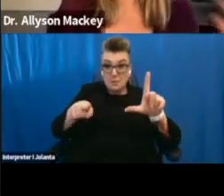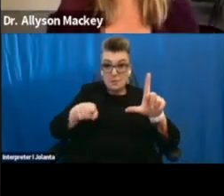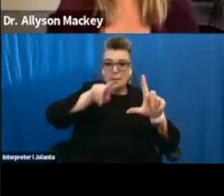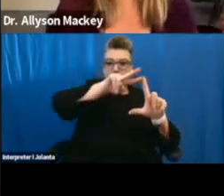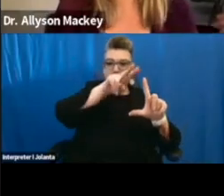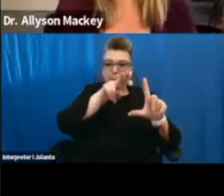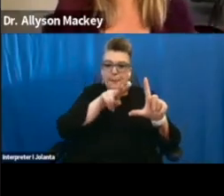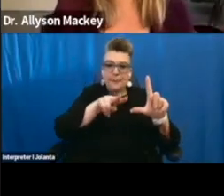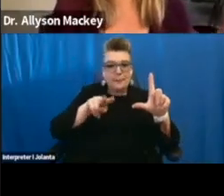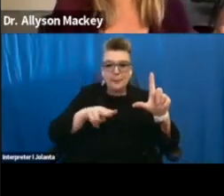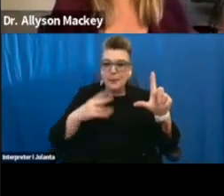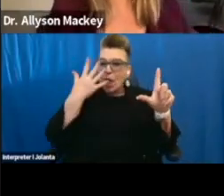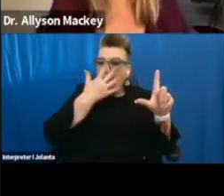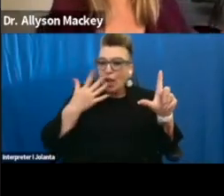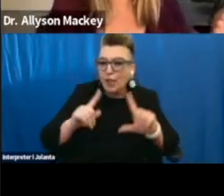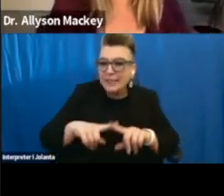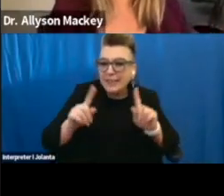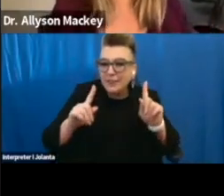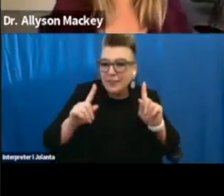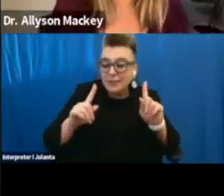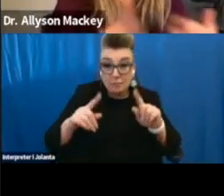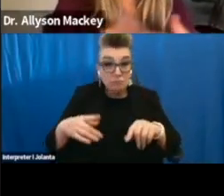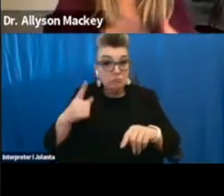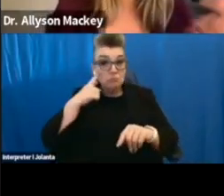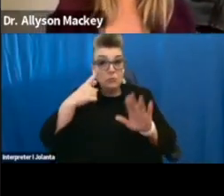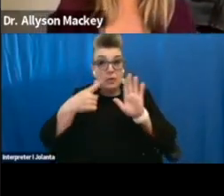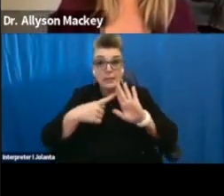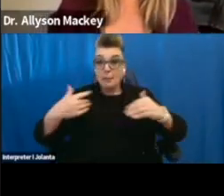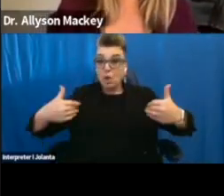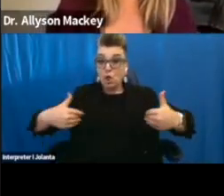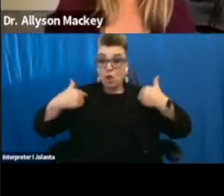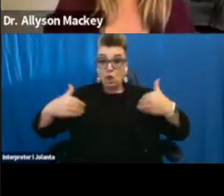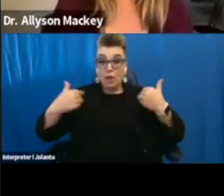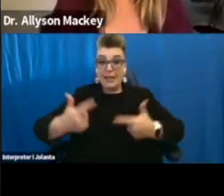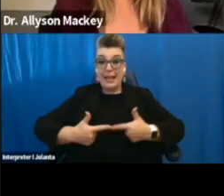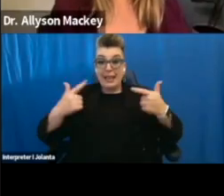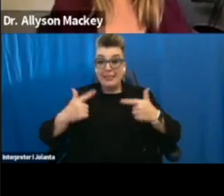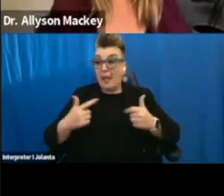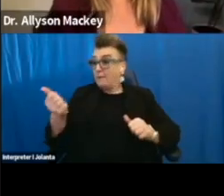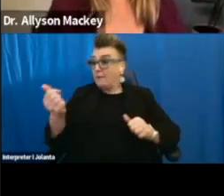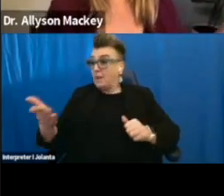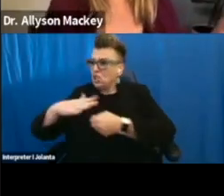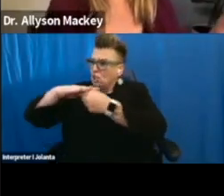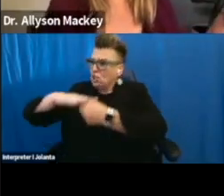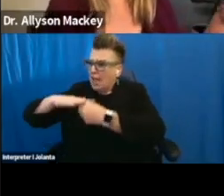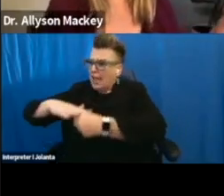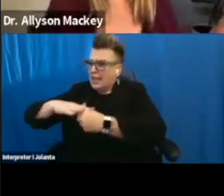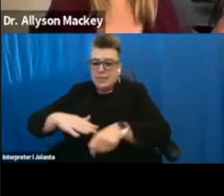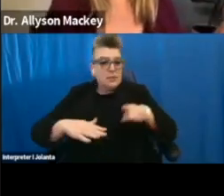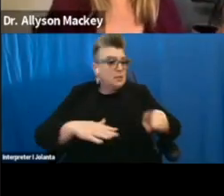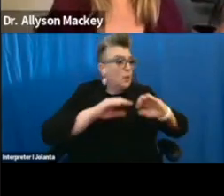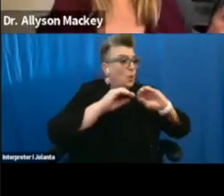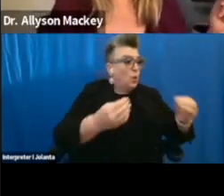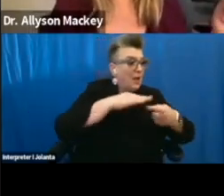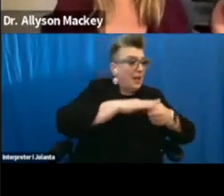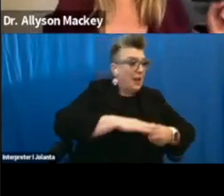so the experiences of say early life stress might accelerate these curves and limit windows of peak